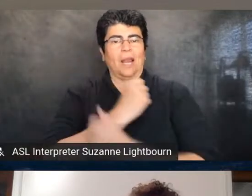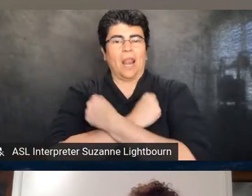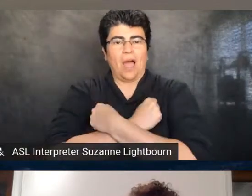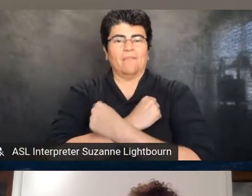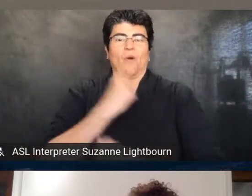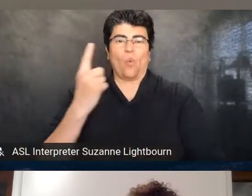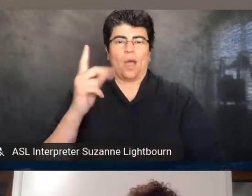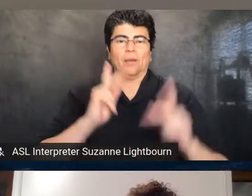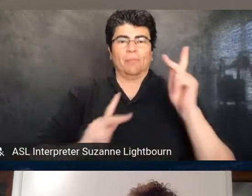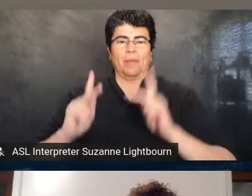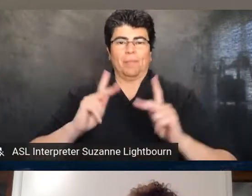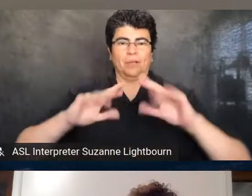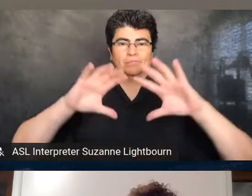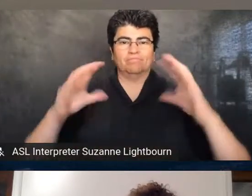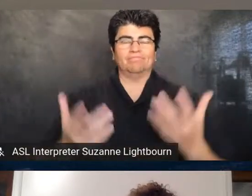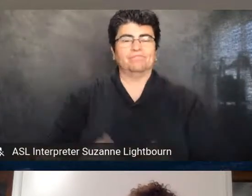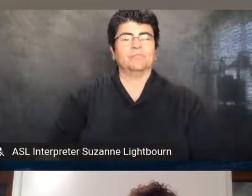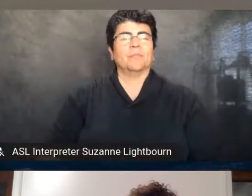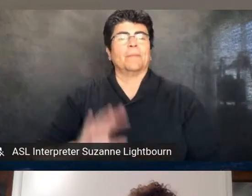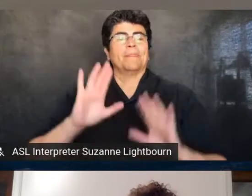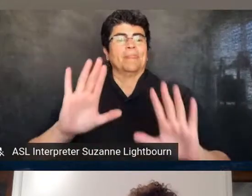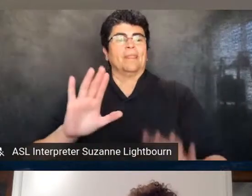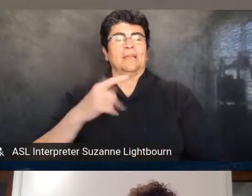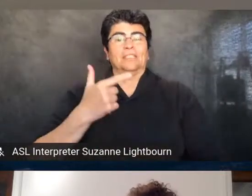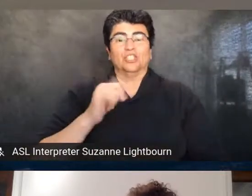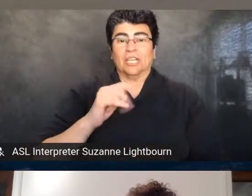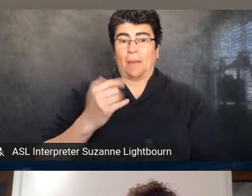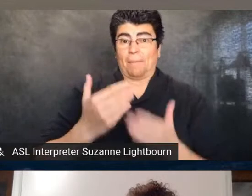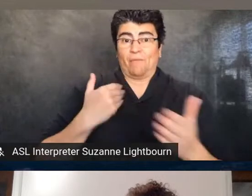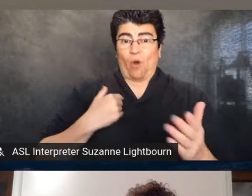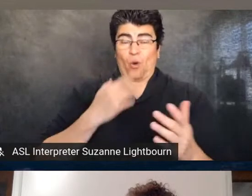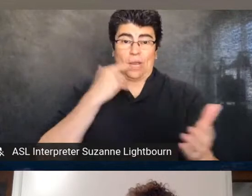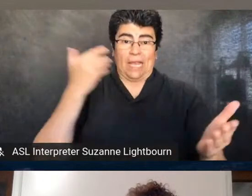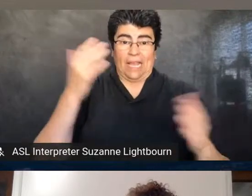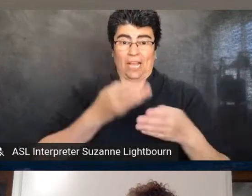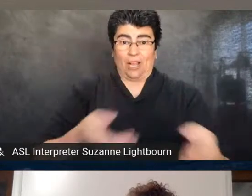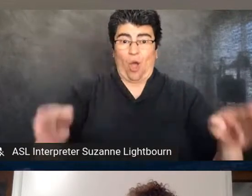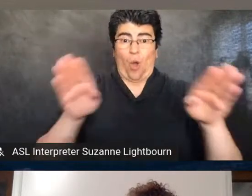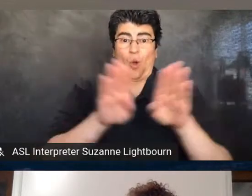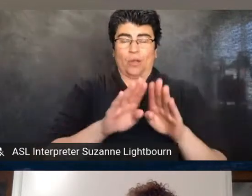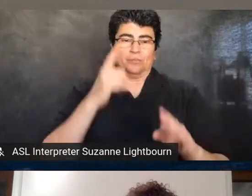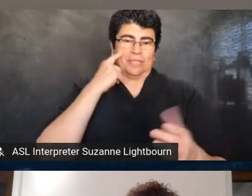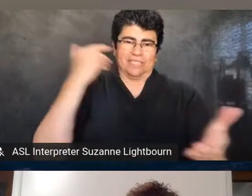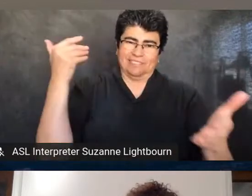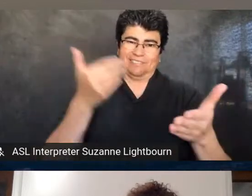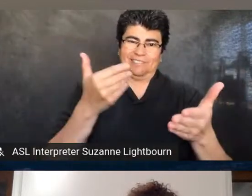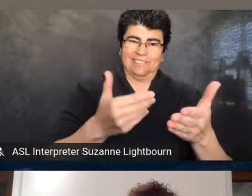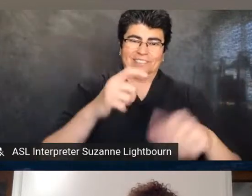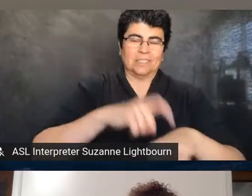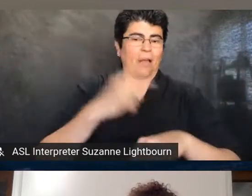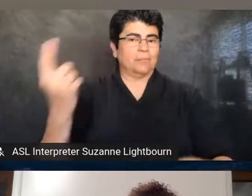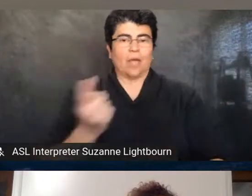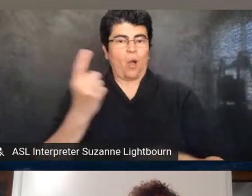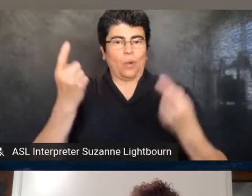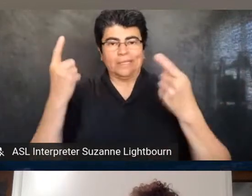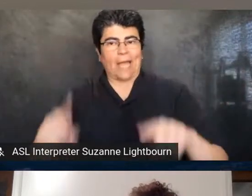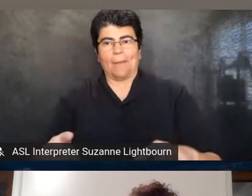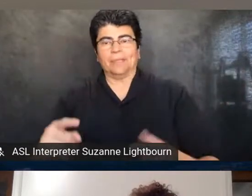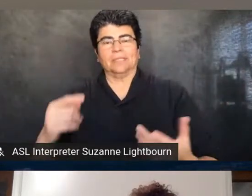One love, one people. So before we close, since we are coming to that time, which always happens, it zooms by,